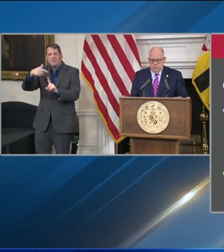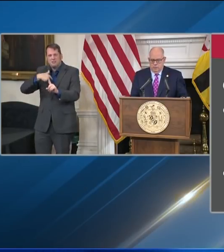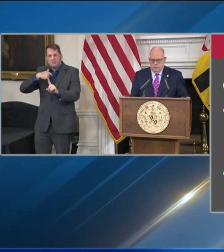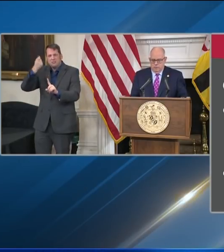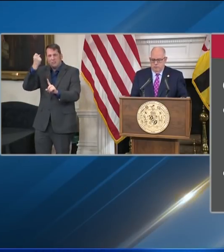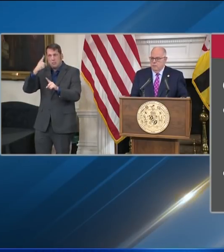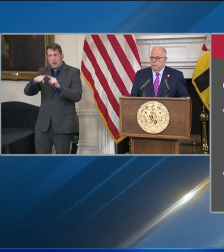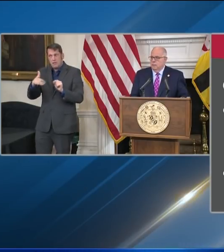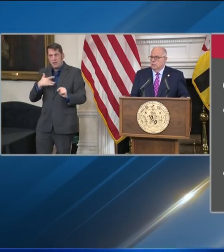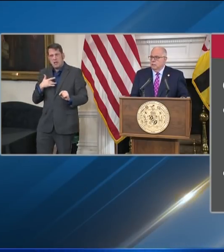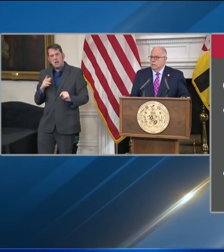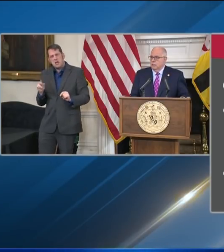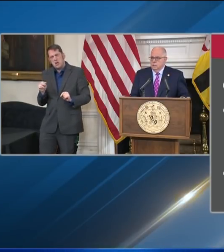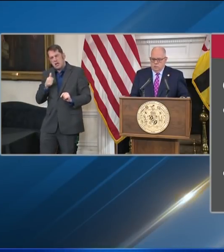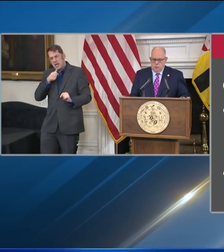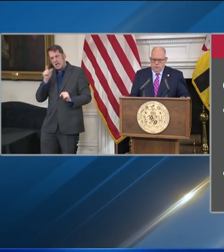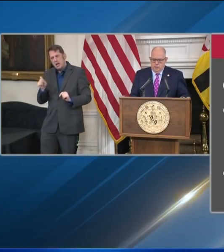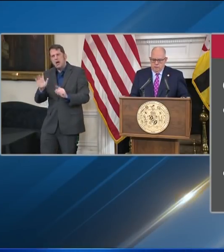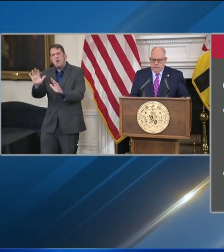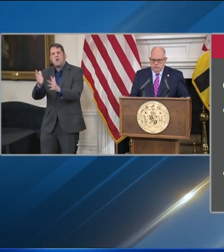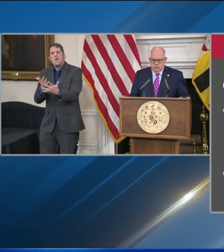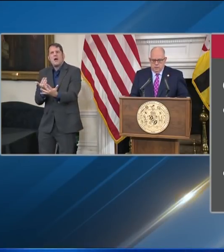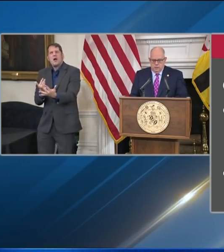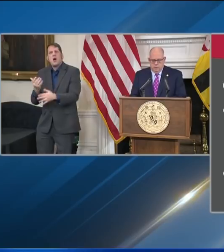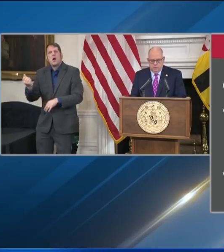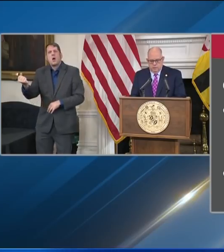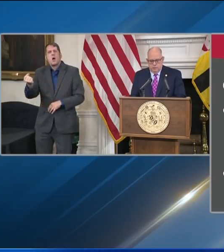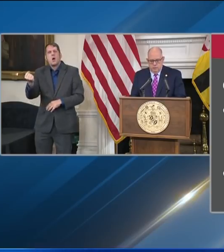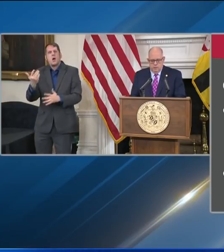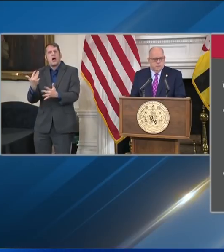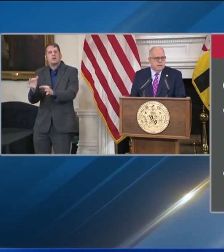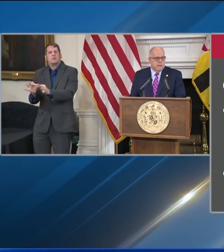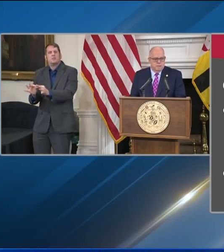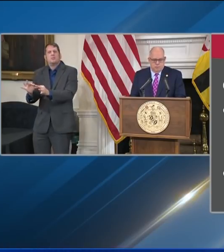BUT OUR HIGHEST PRIORITY RIGHT NOW IS PRESERVING CAPACITY AT OUR HOSPITALS.